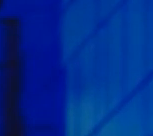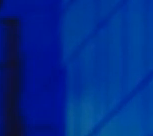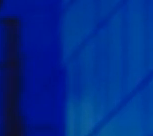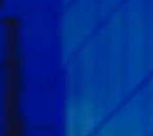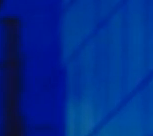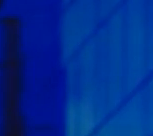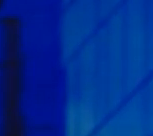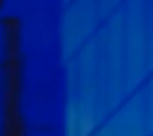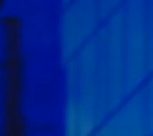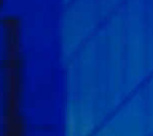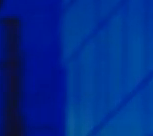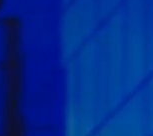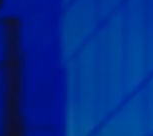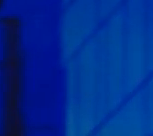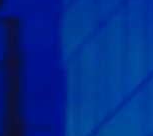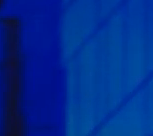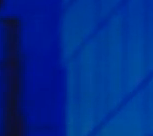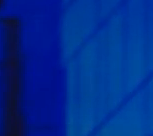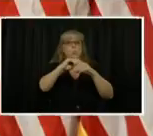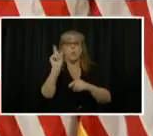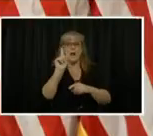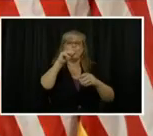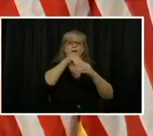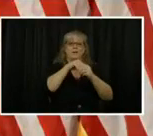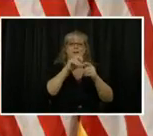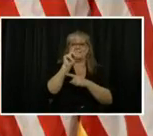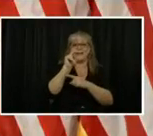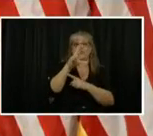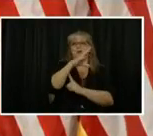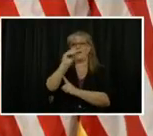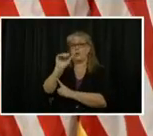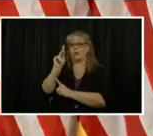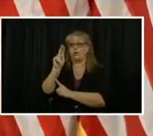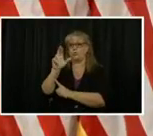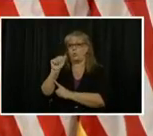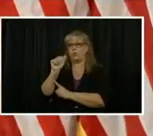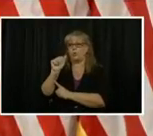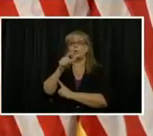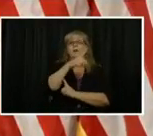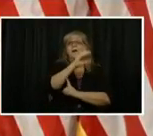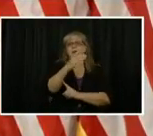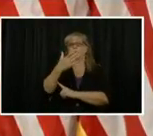PROGRAMMING BECAUSE GOVERNOR JARED POLIS IS APPARENTLY ABOUT